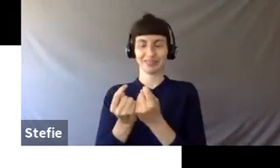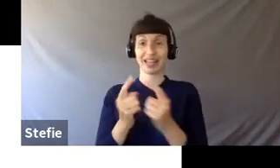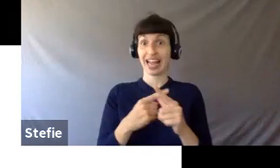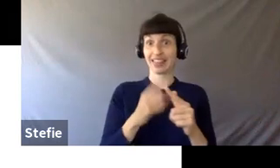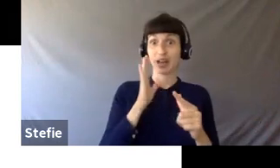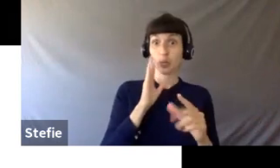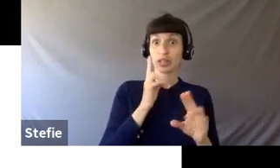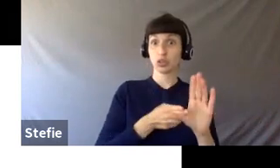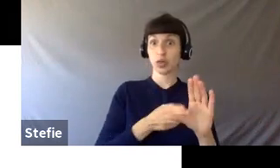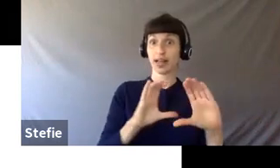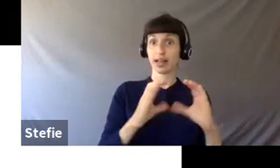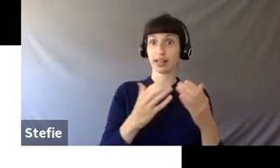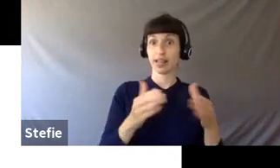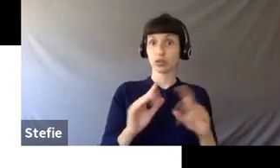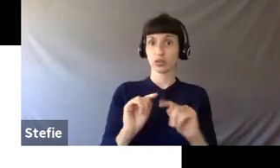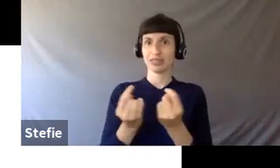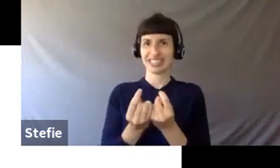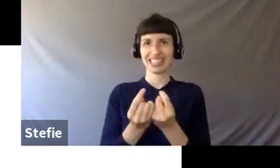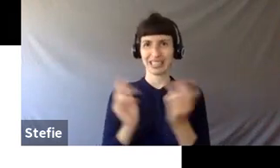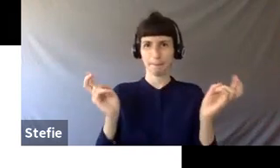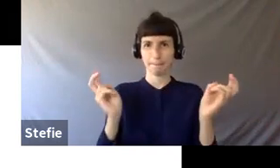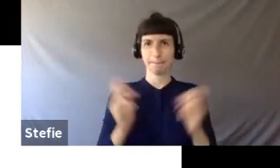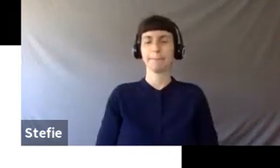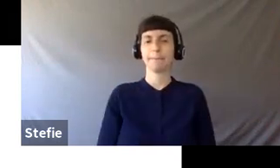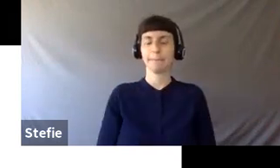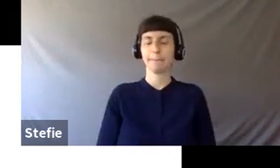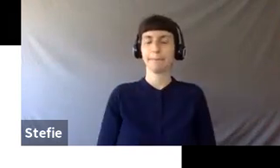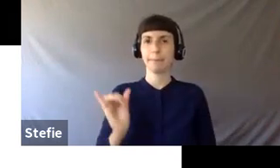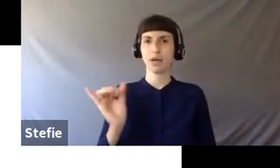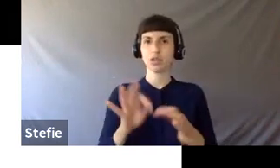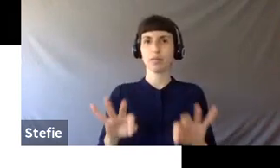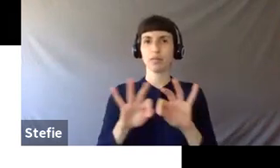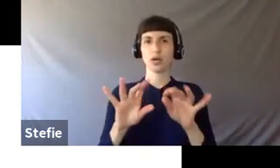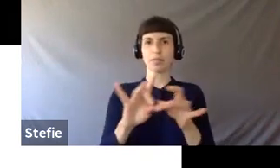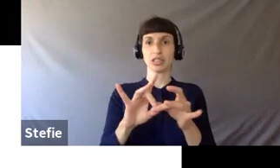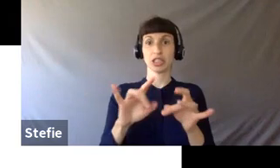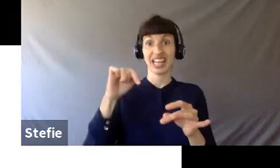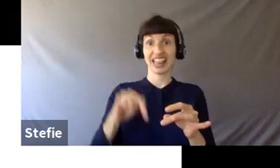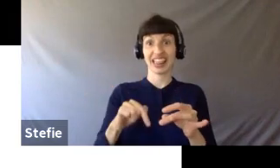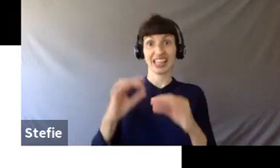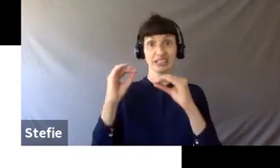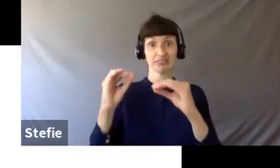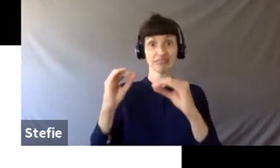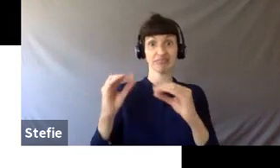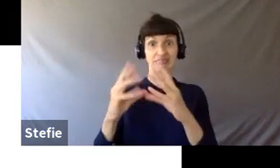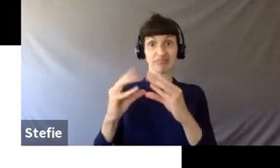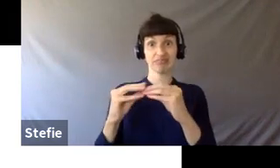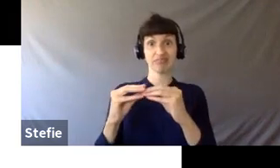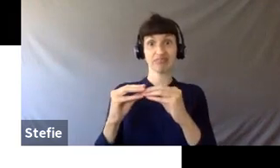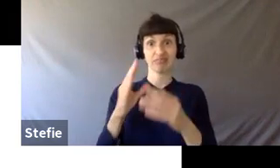an we'll start creating a classroom and then will join a classroom team. I do also want to mention